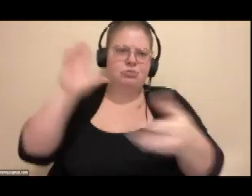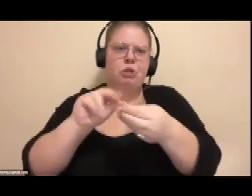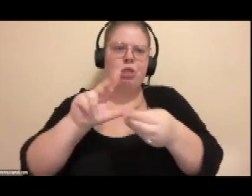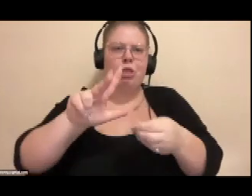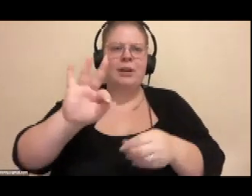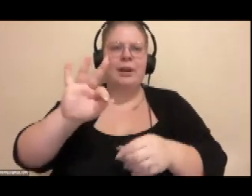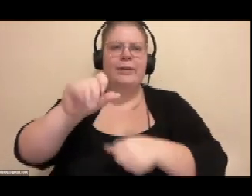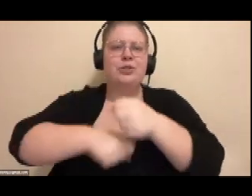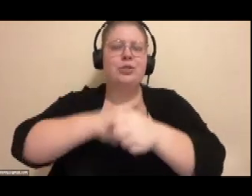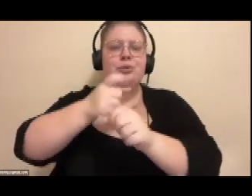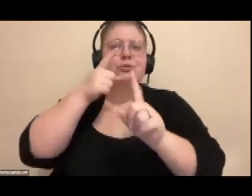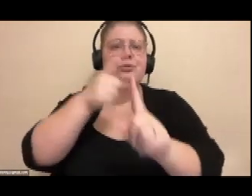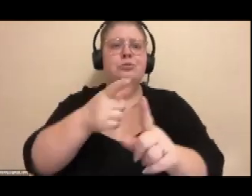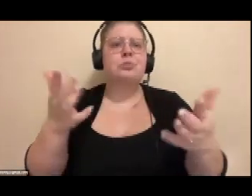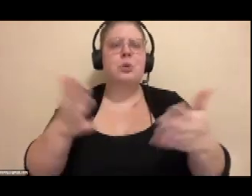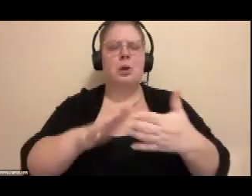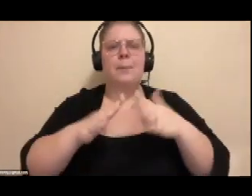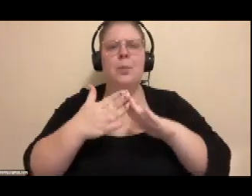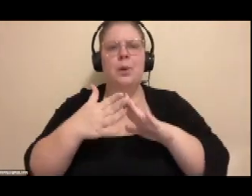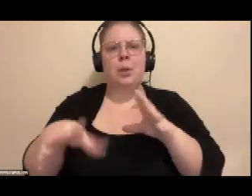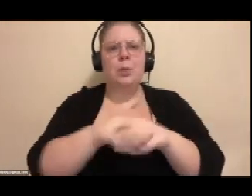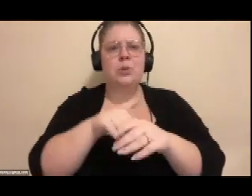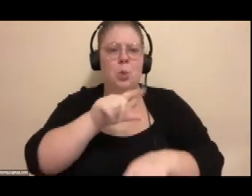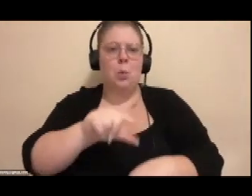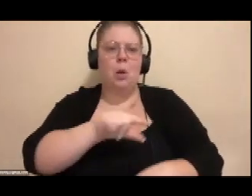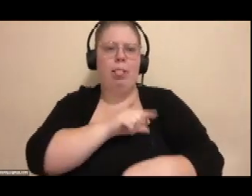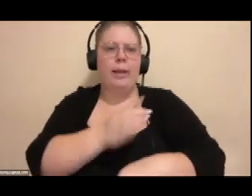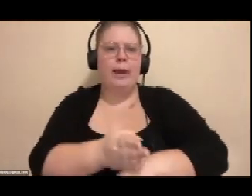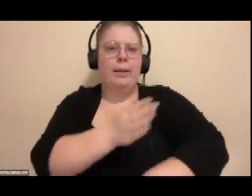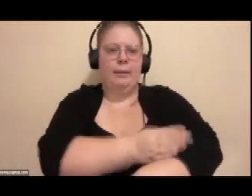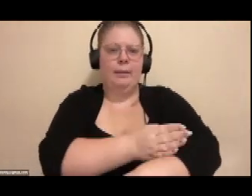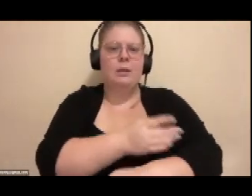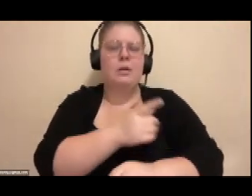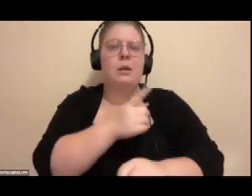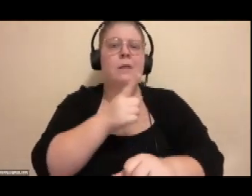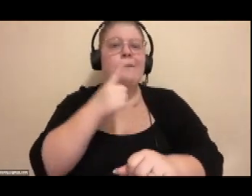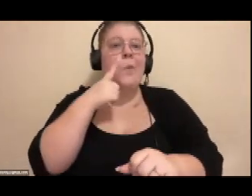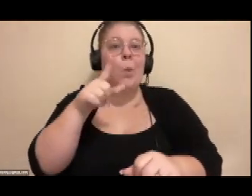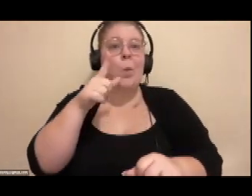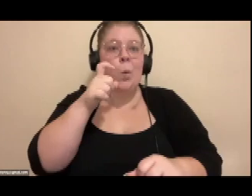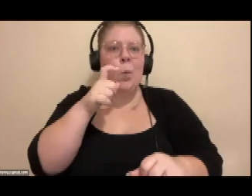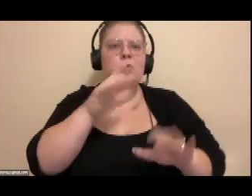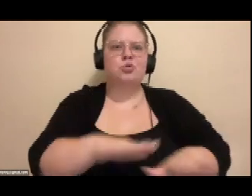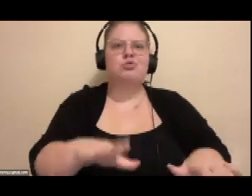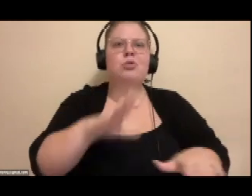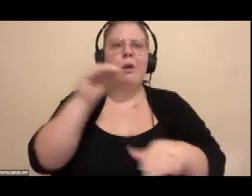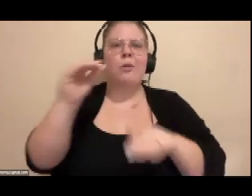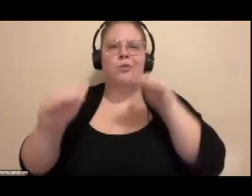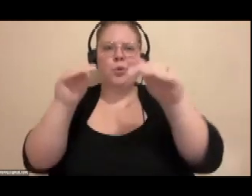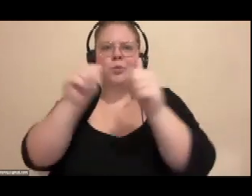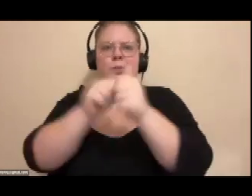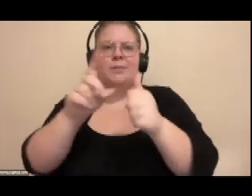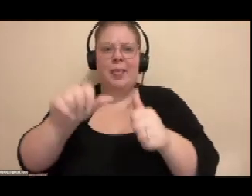community inclusion and quality of life for children and adults with disabilities and their families.